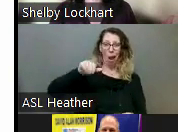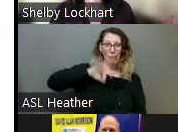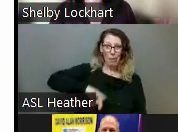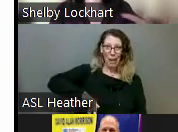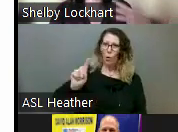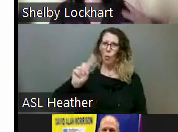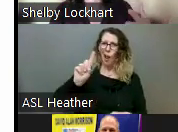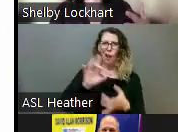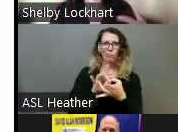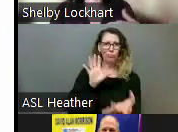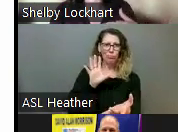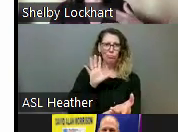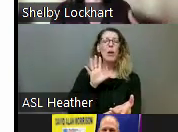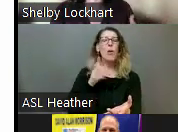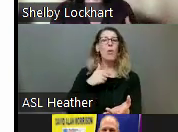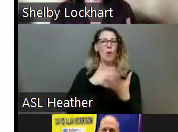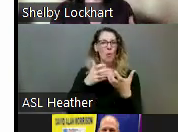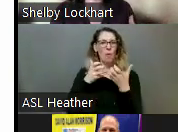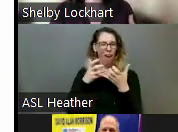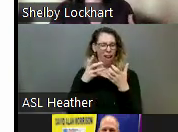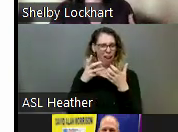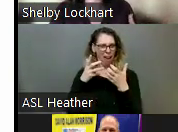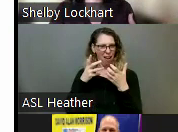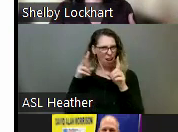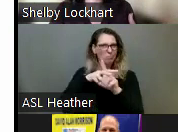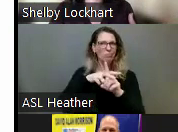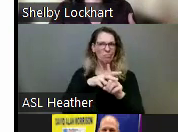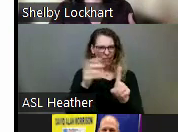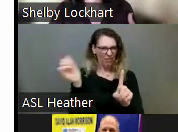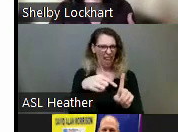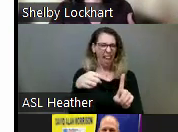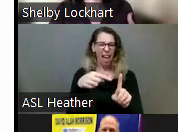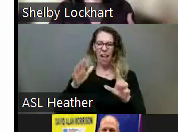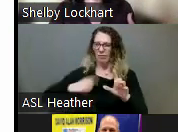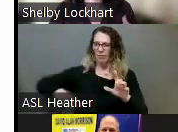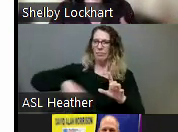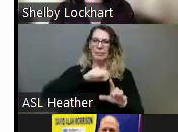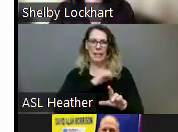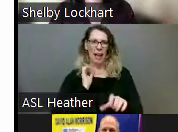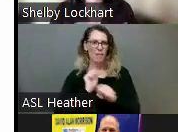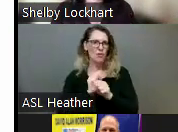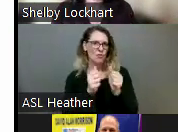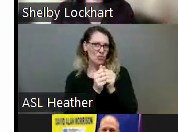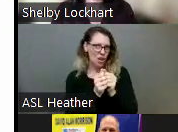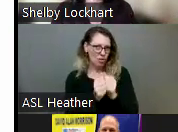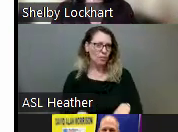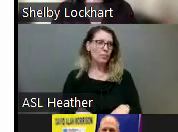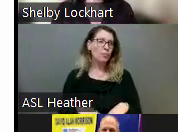then we're going to tackle that as a whole staff. The other thing that happens in these